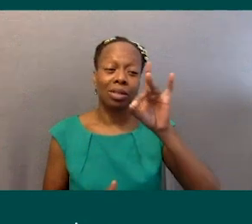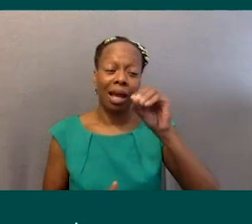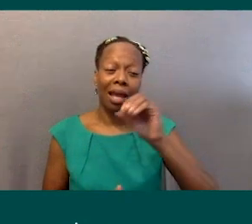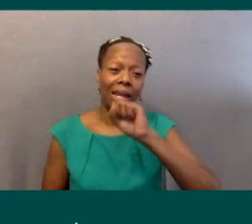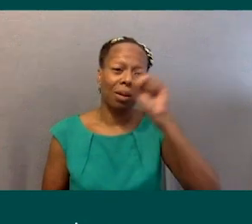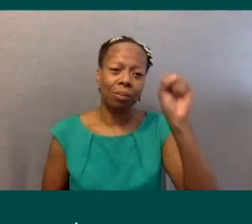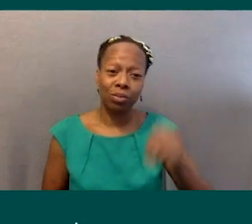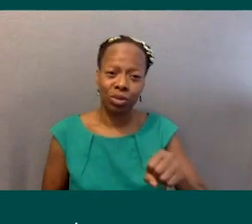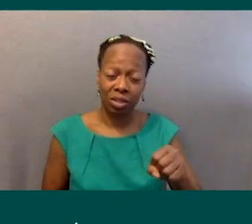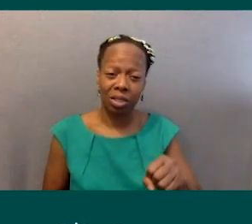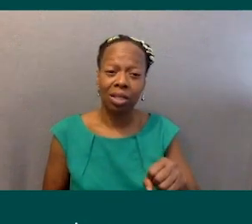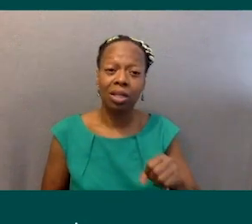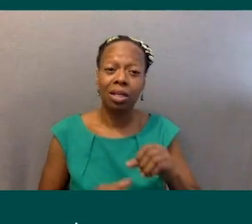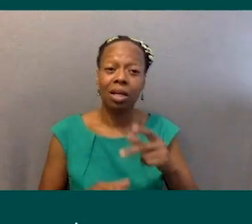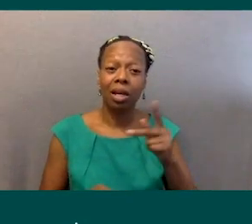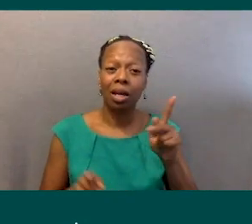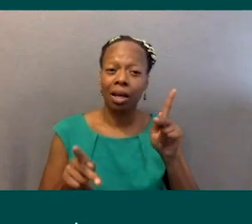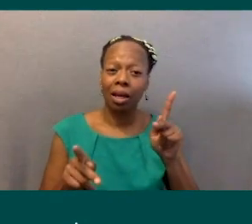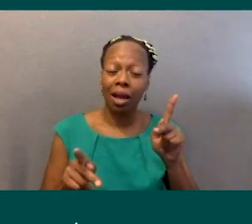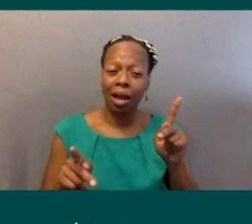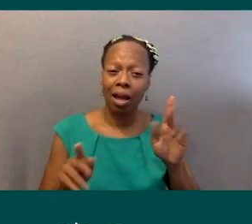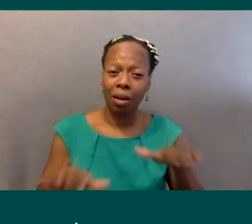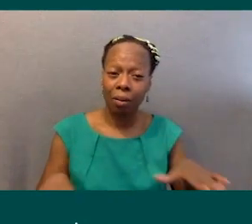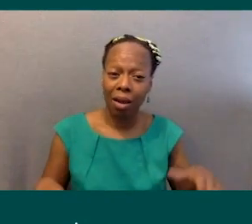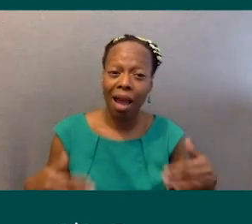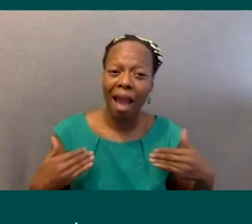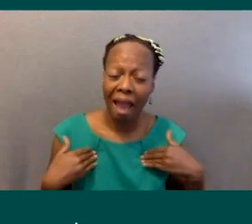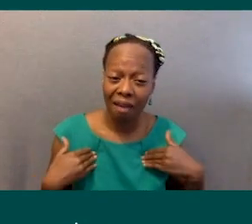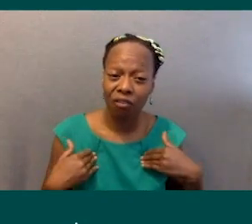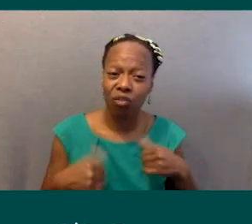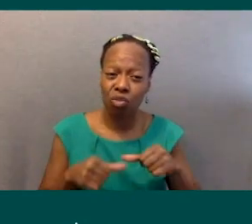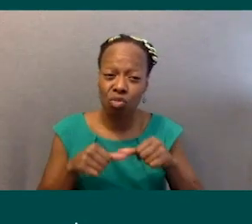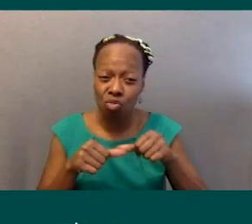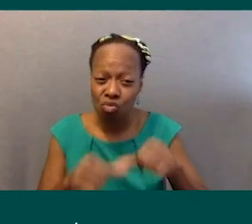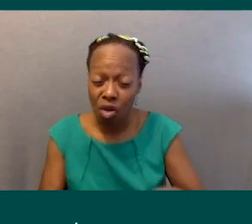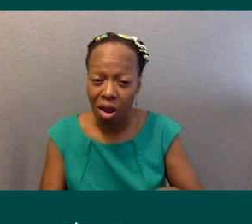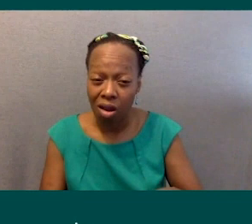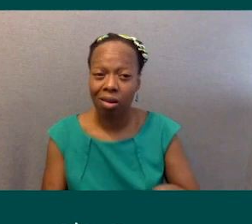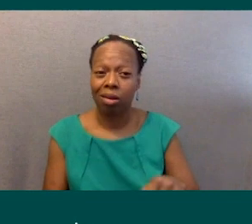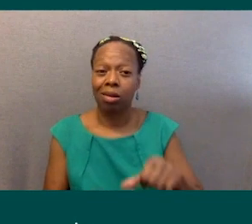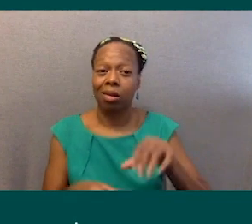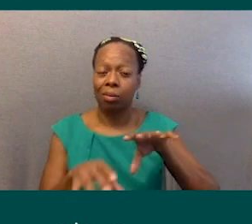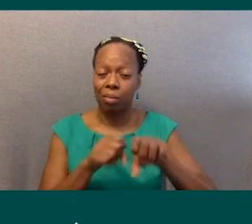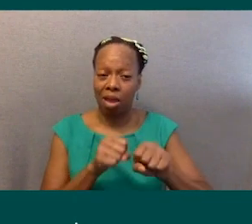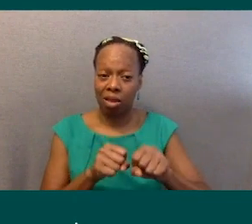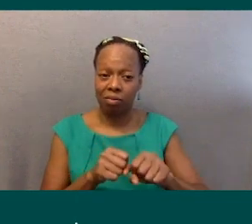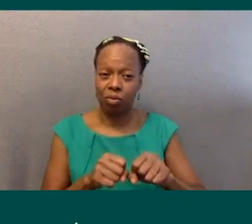So we have to be alert to when this issue and I have like a map for the pain.